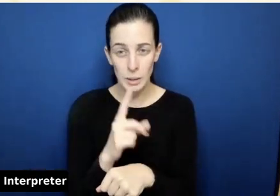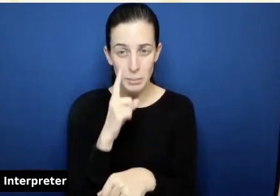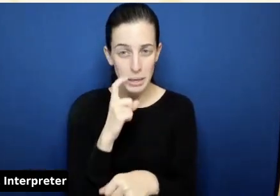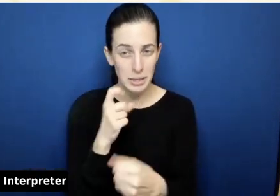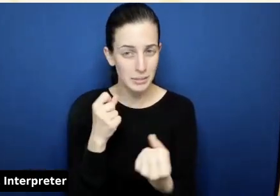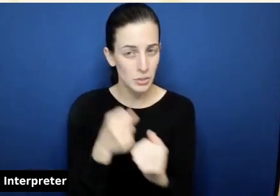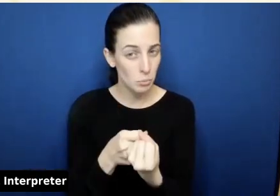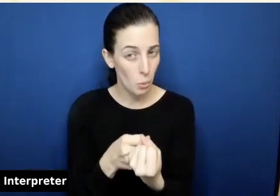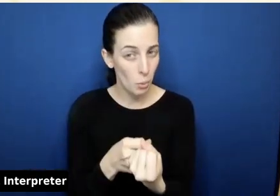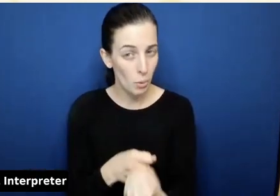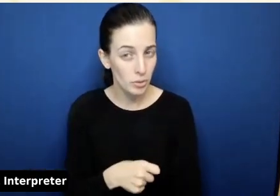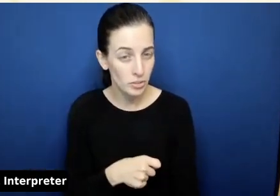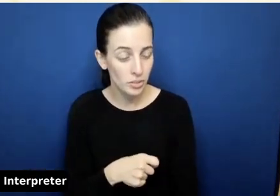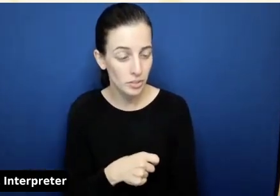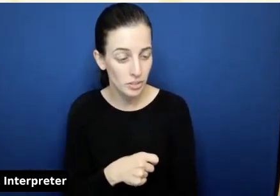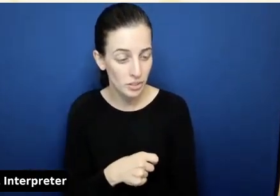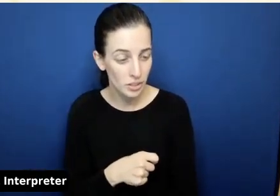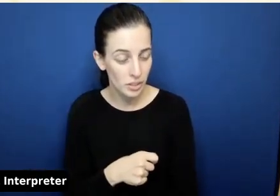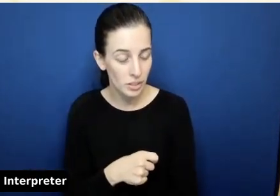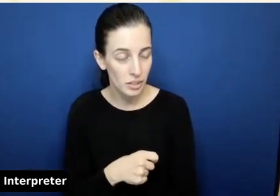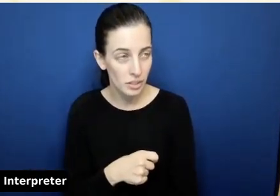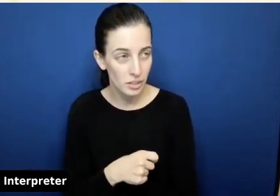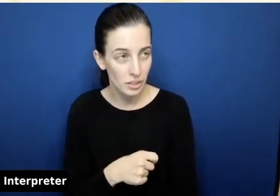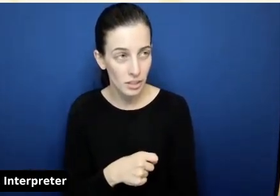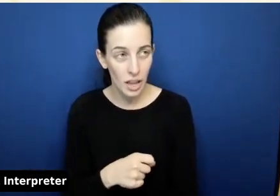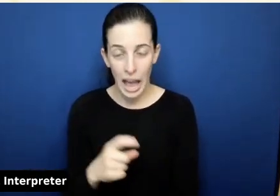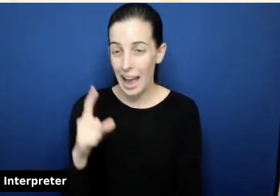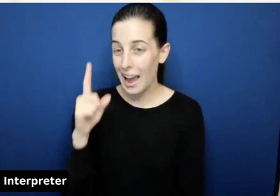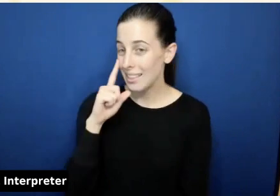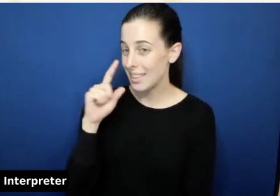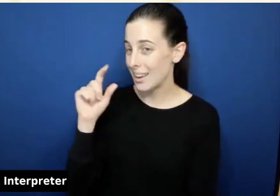I think currently the aria-grabbed has been deprecated.